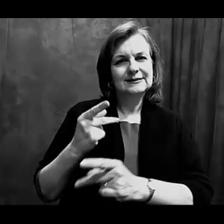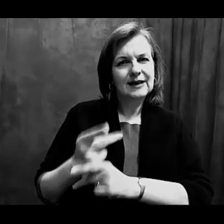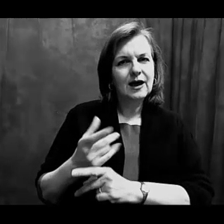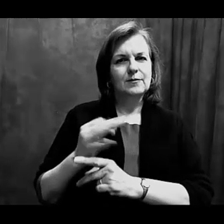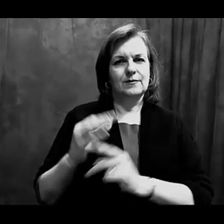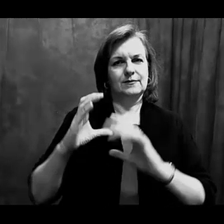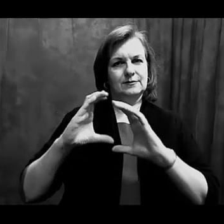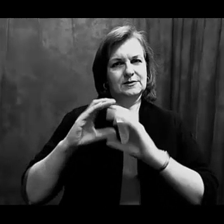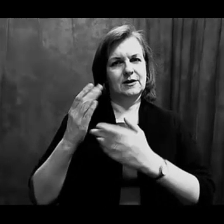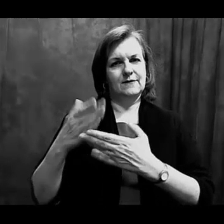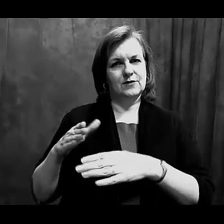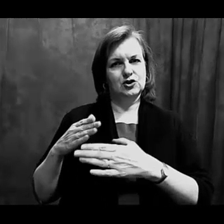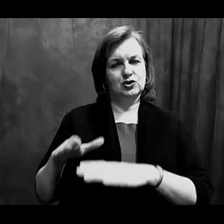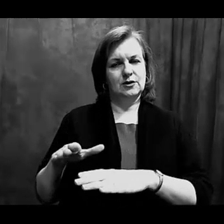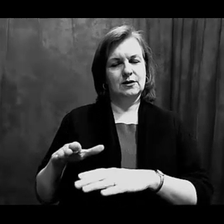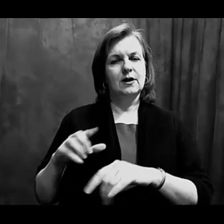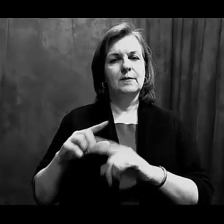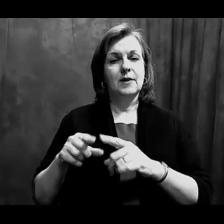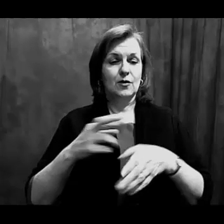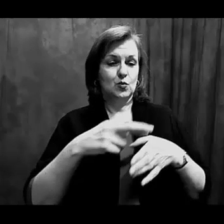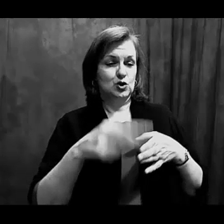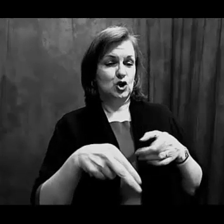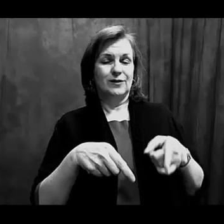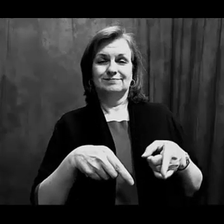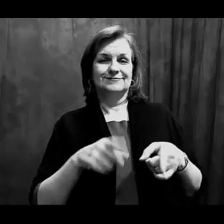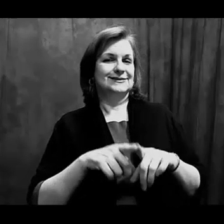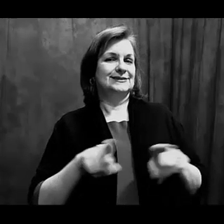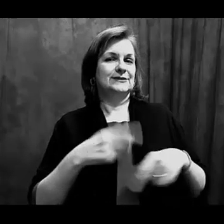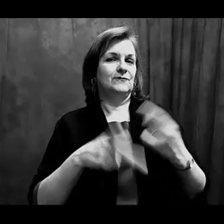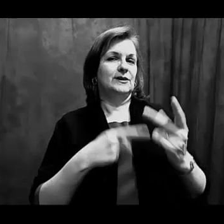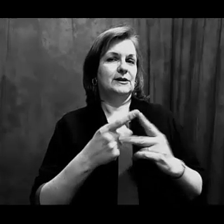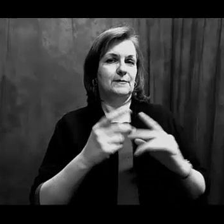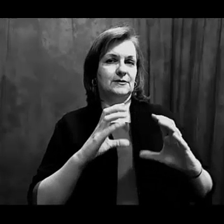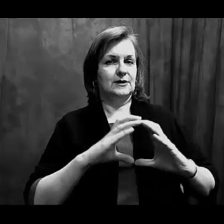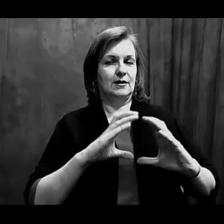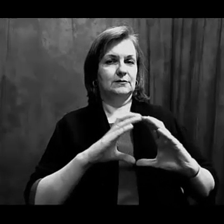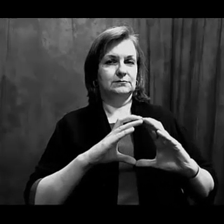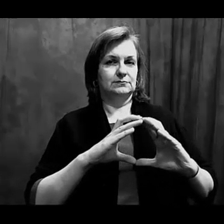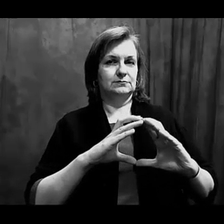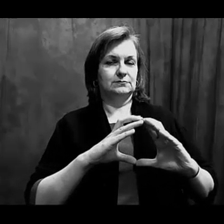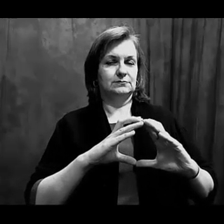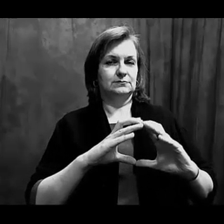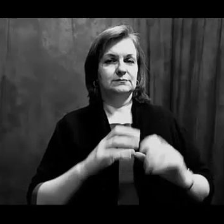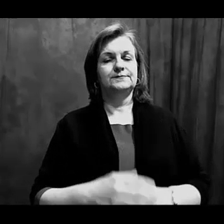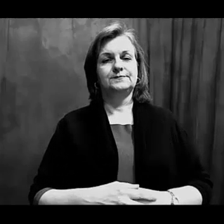we're actually going to focus on the production of a different type of cell